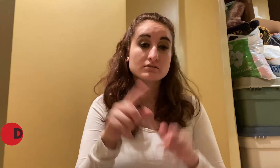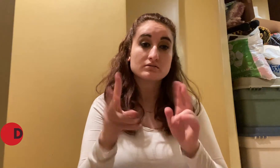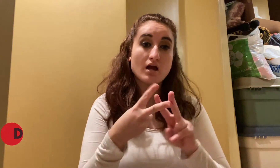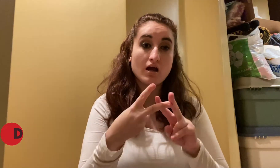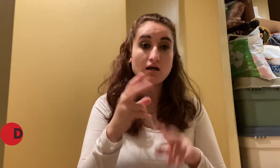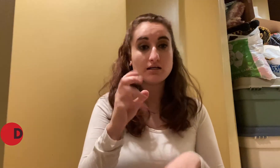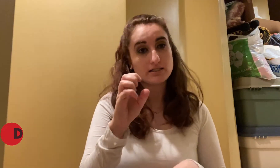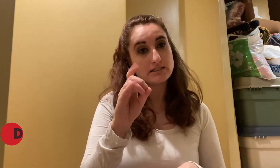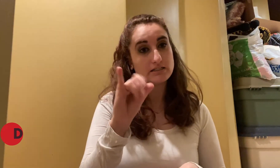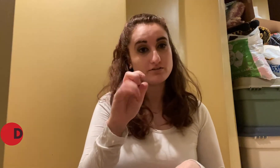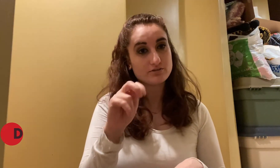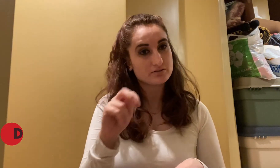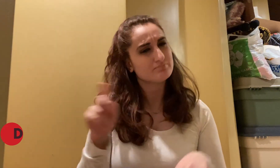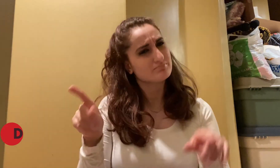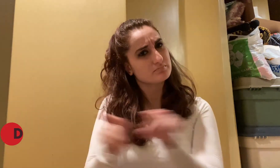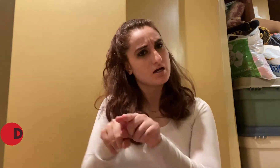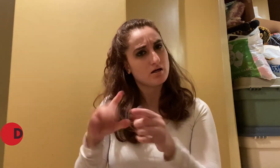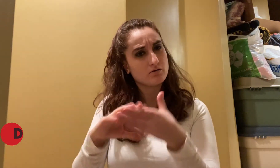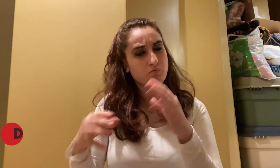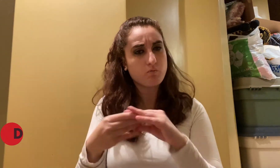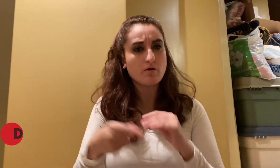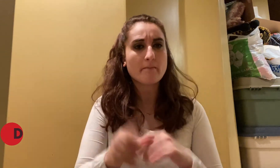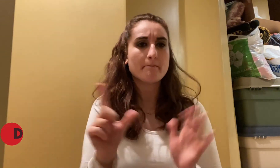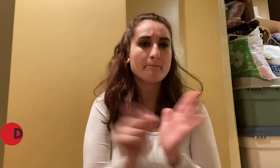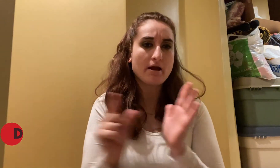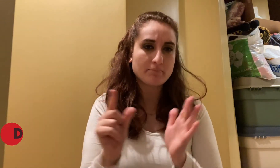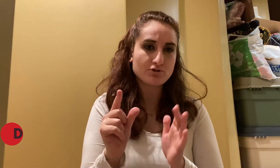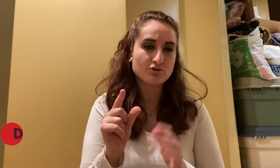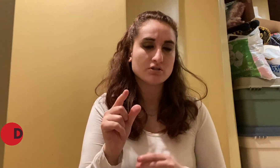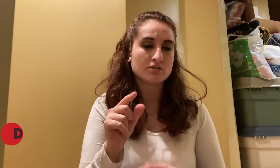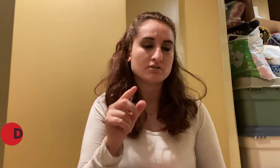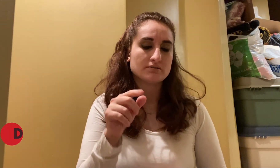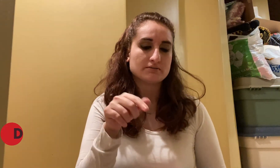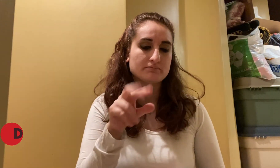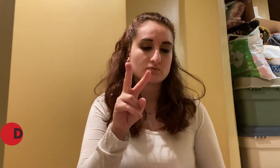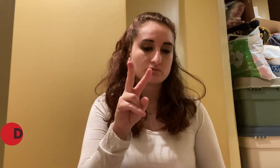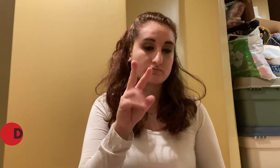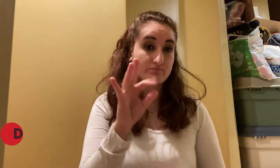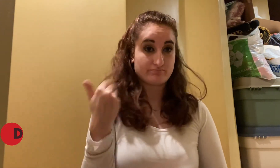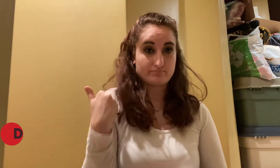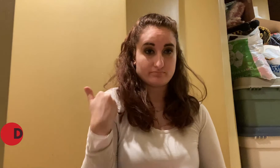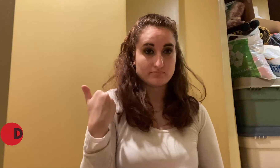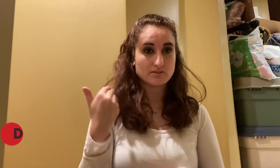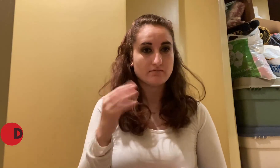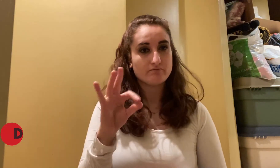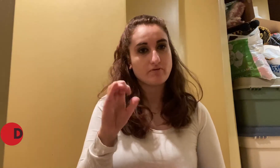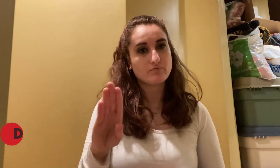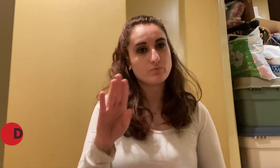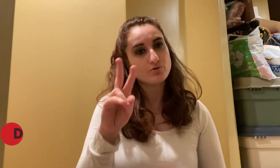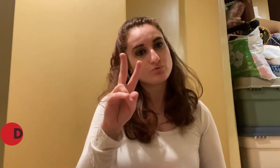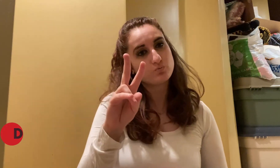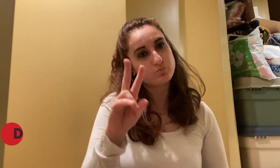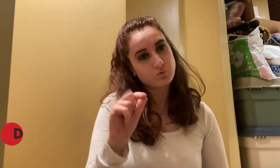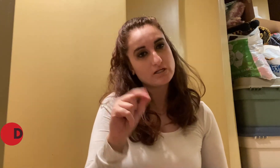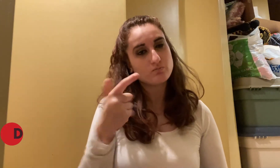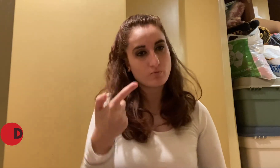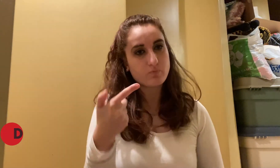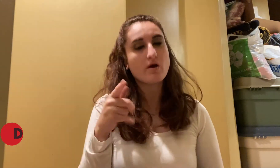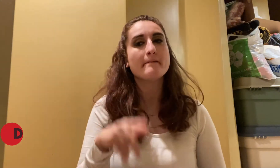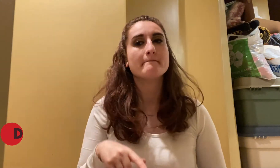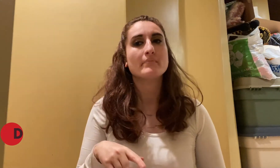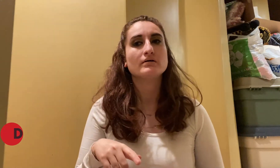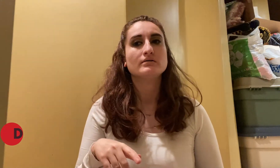this second edition with similar story was published in February 2021.